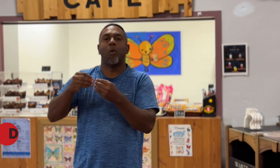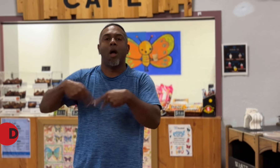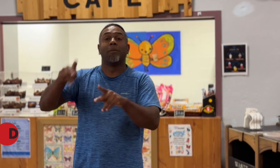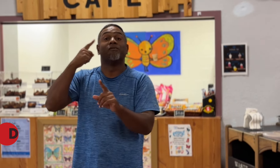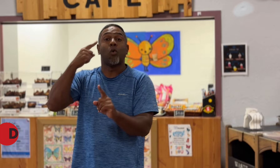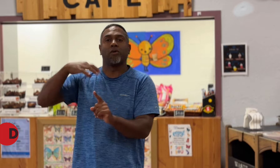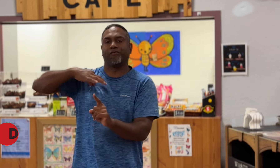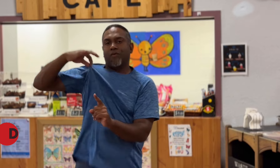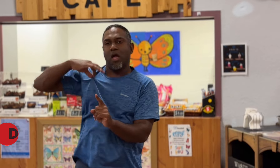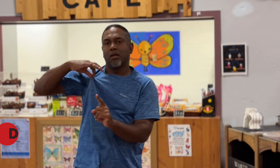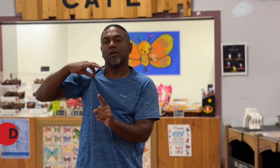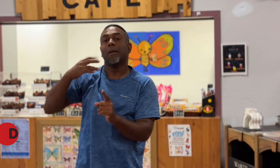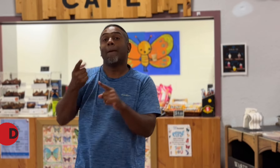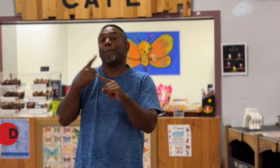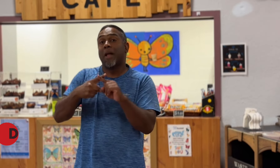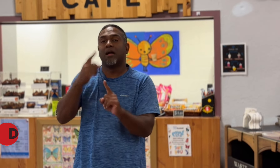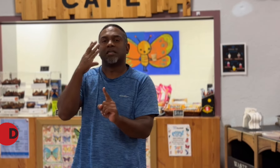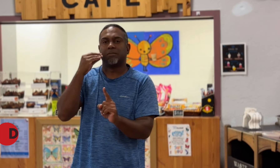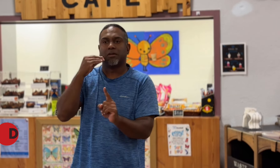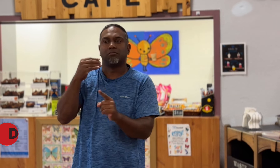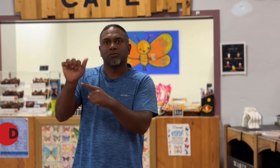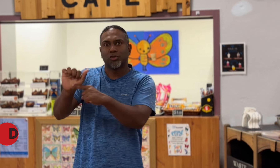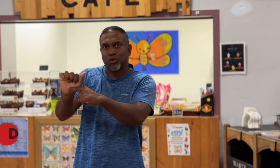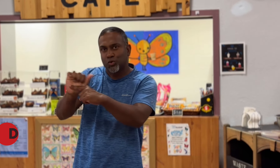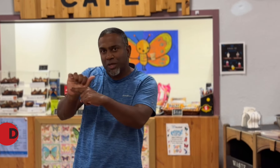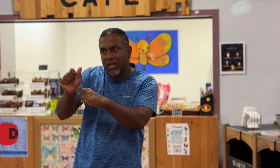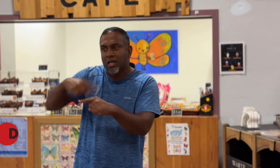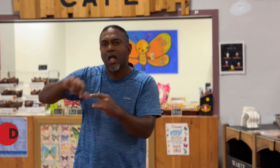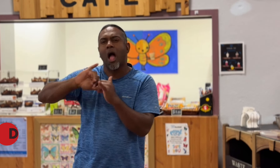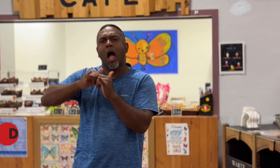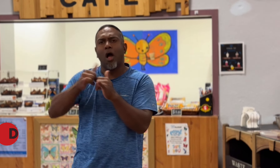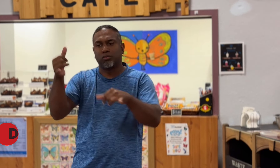with developmental disabilities. All participants are Deaf and